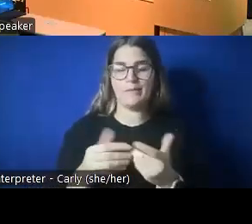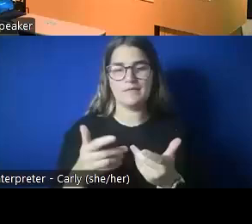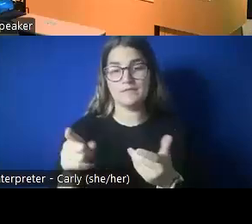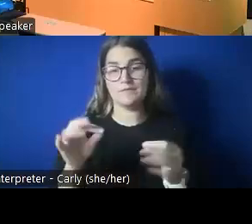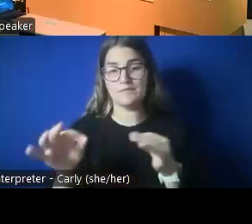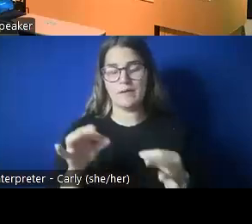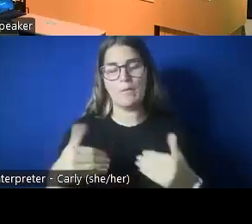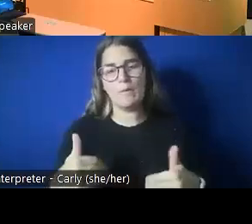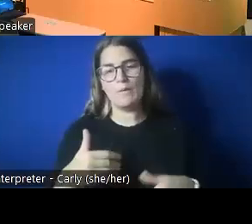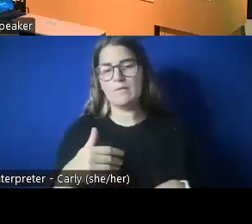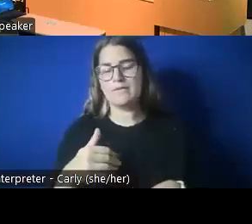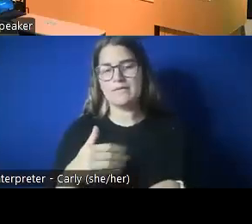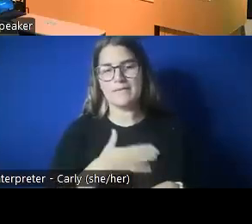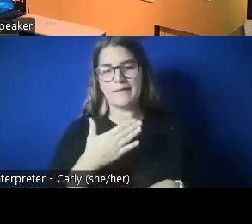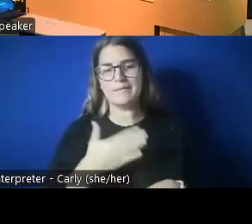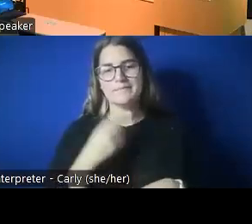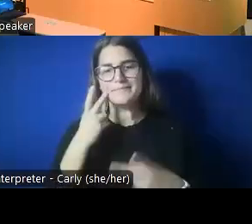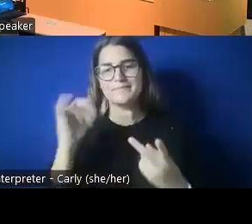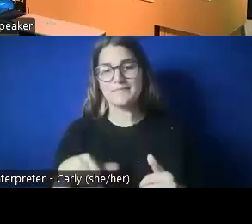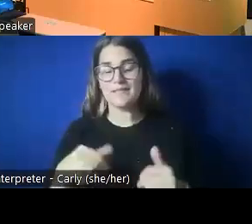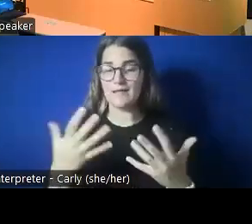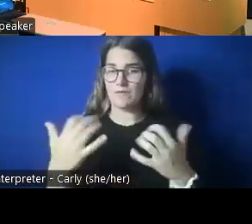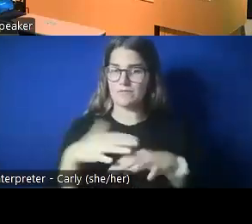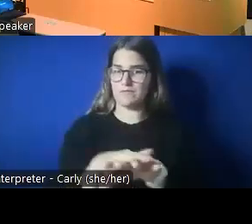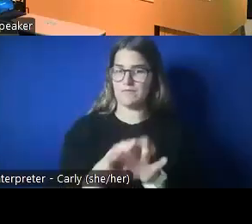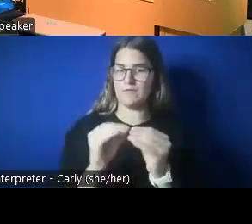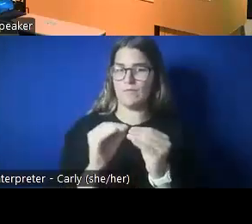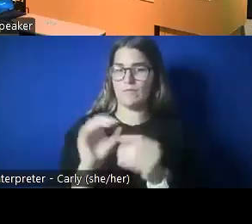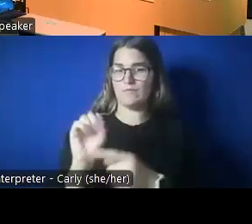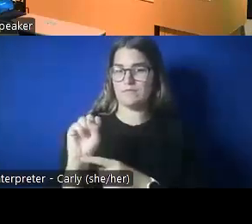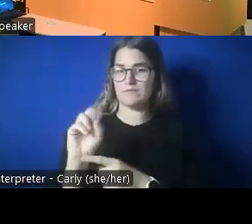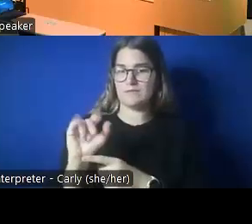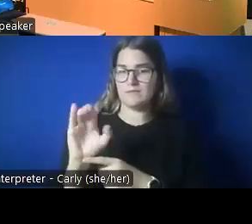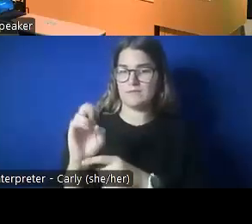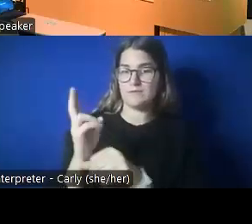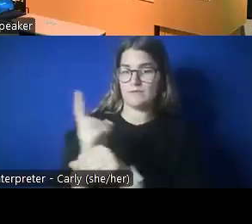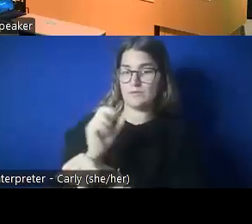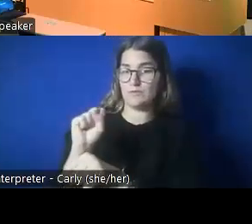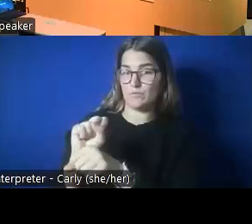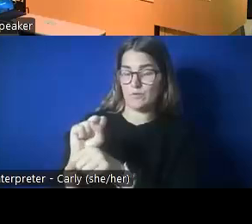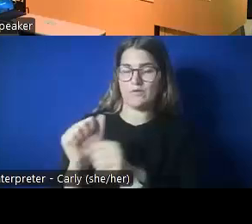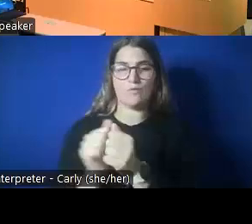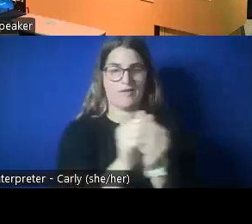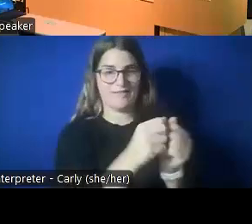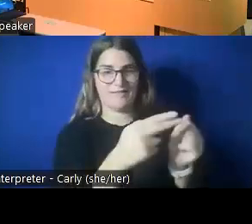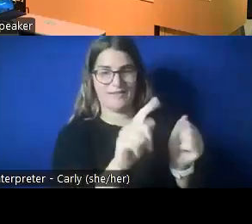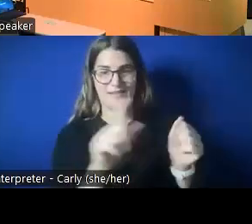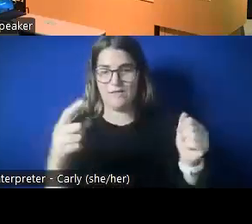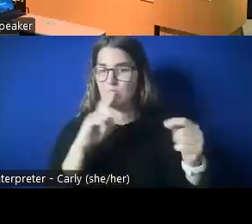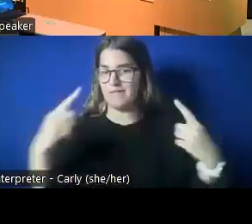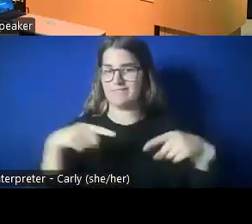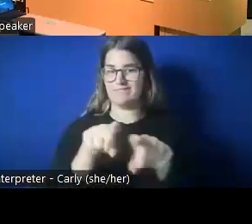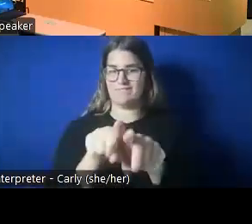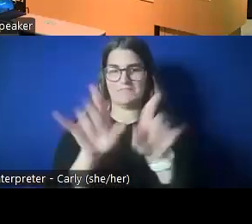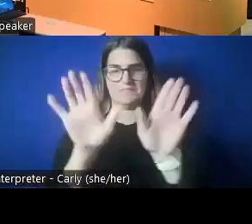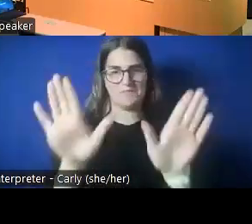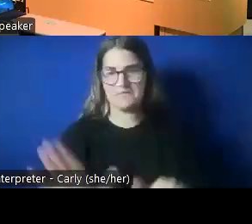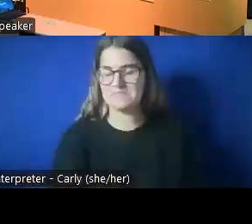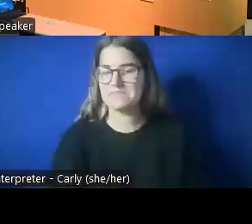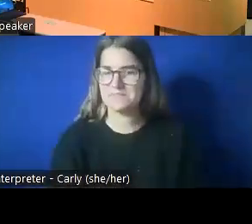toward um integrating substance use work uh with heel it would be a great Direction great thank you